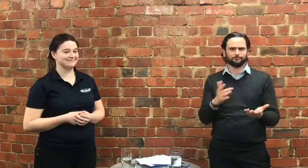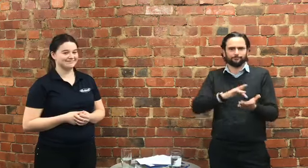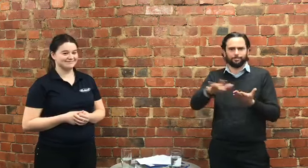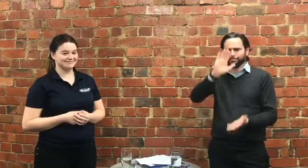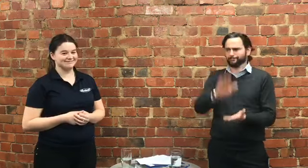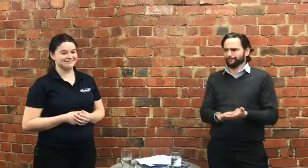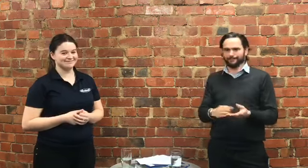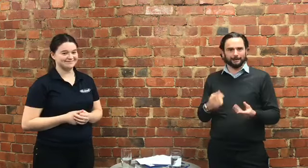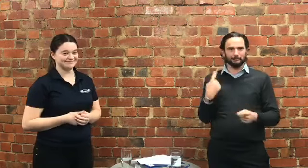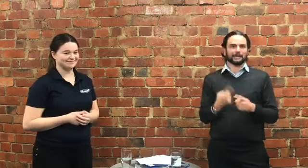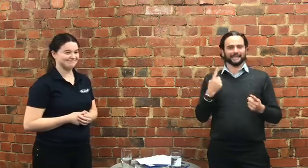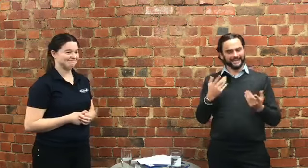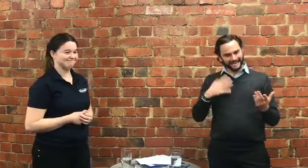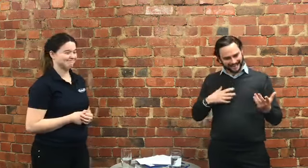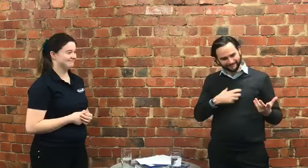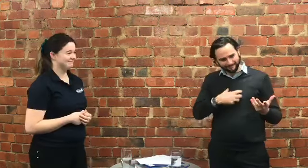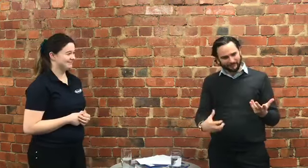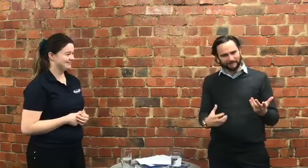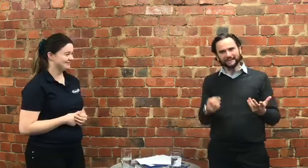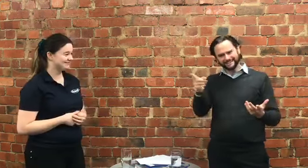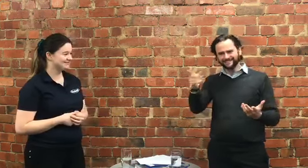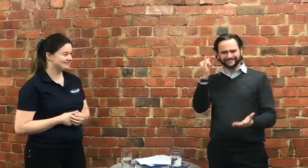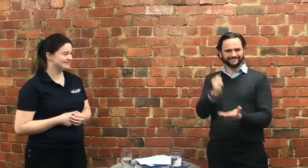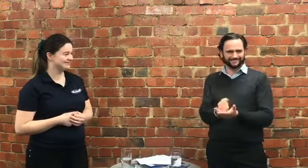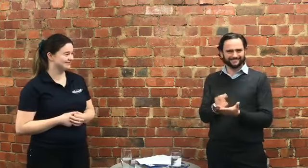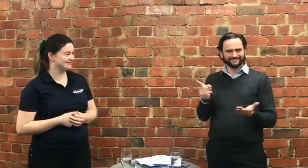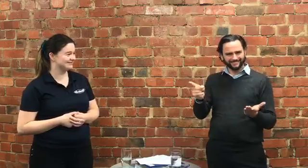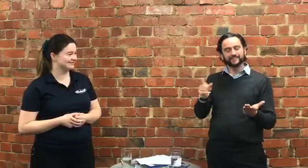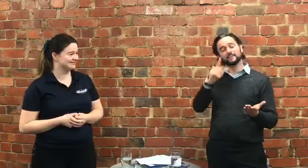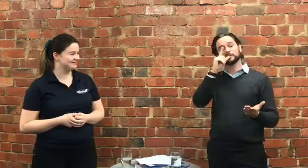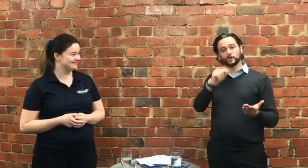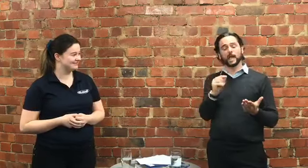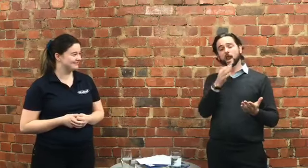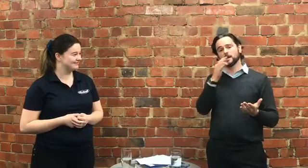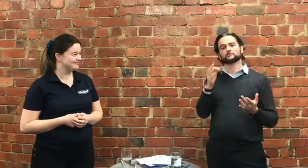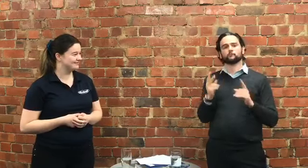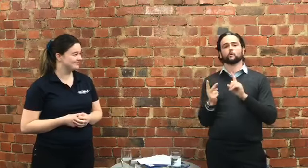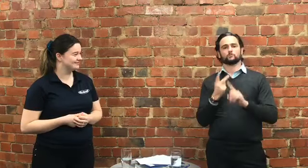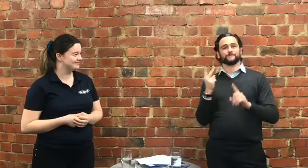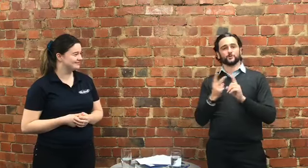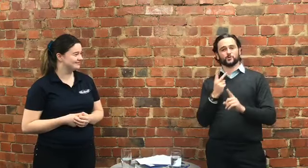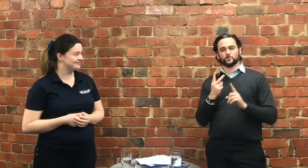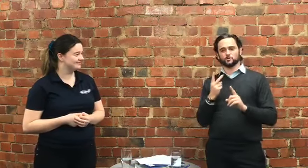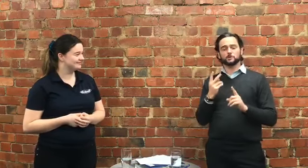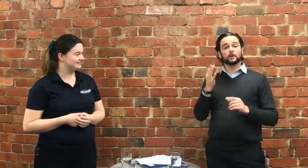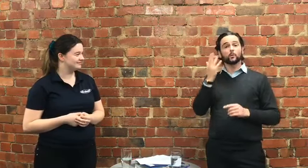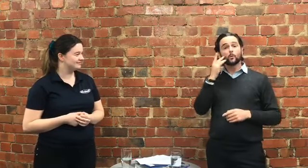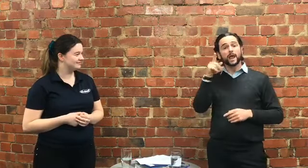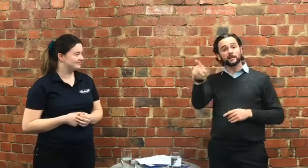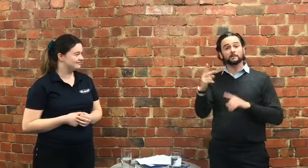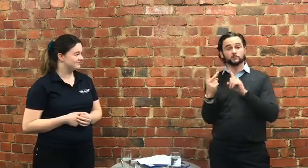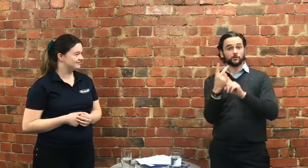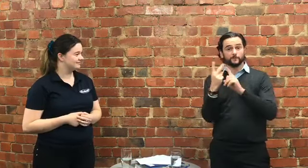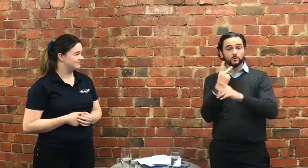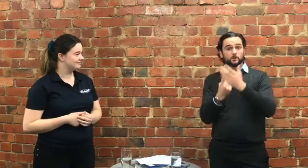It might only say, for instance, 50 dollars for interpreting and you need much more. So, they've made an error.